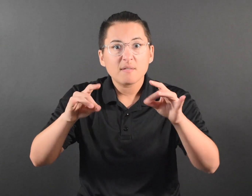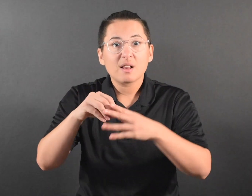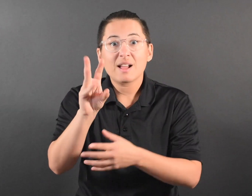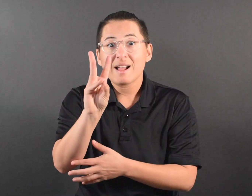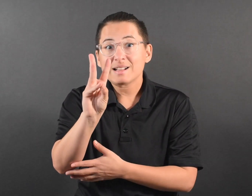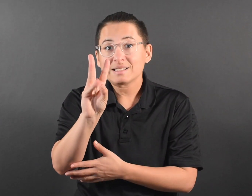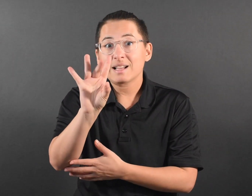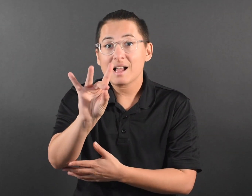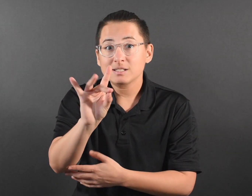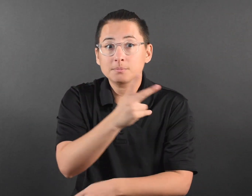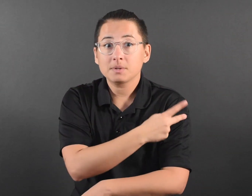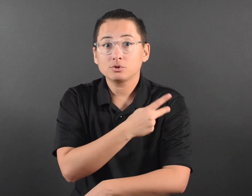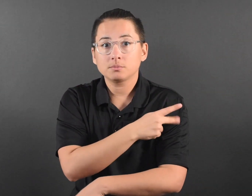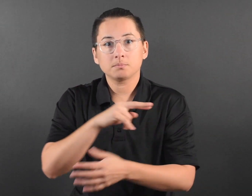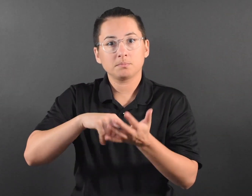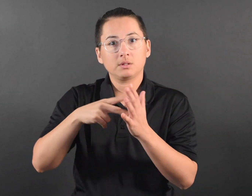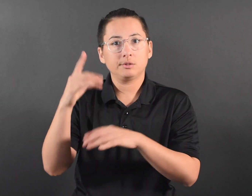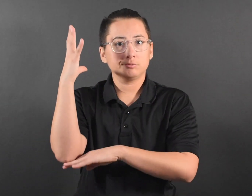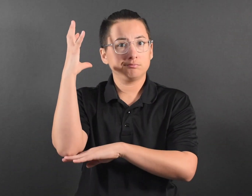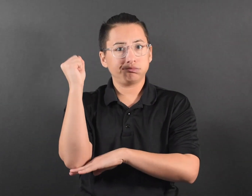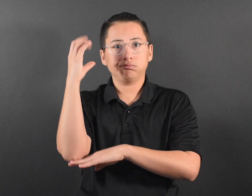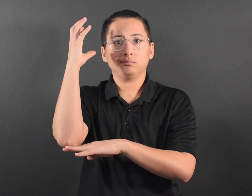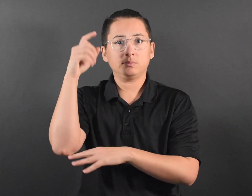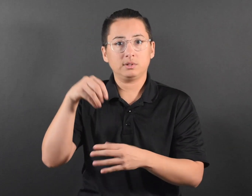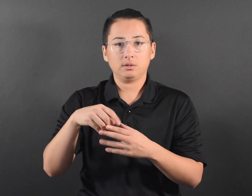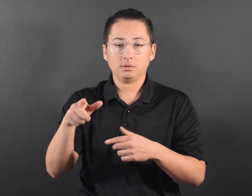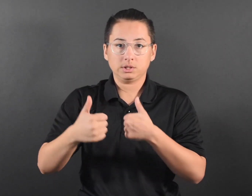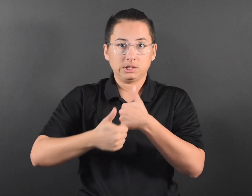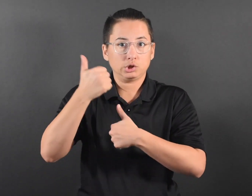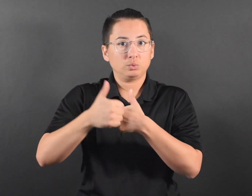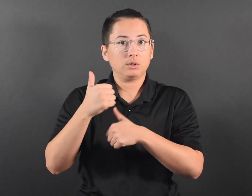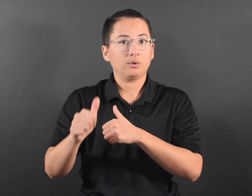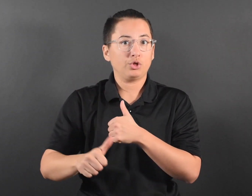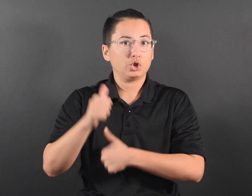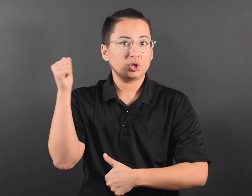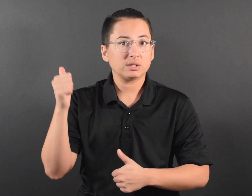detected in 68 patients, making this a record year for this dangerous threat.